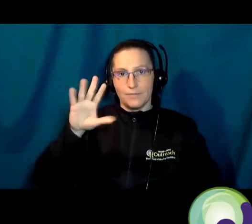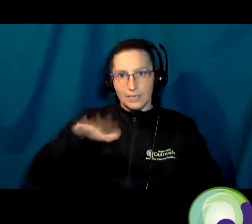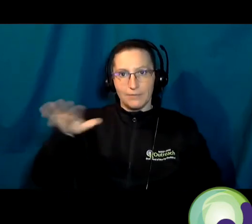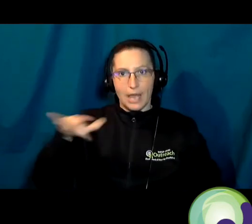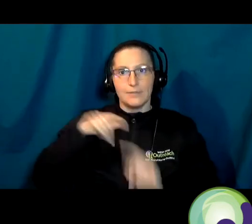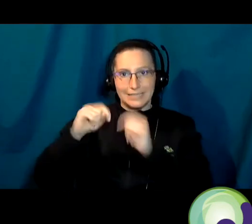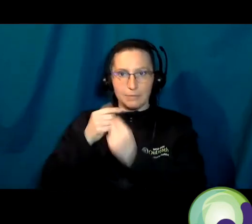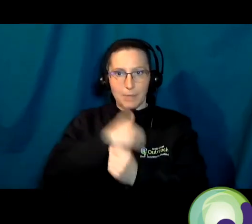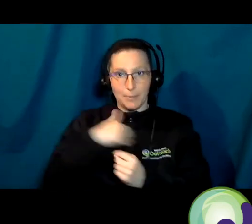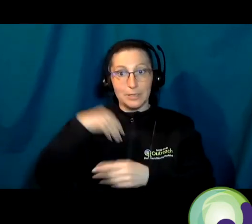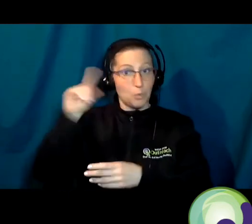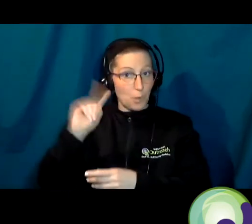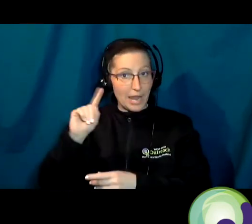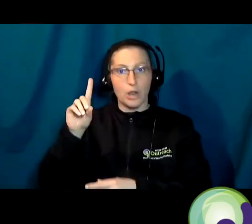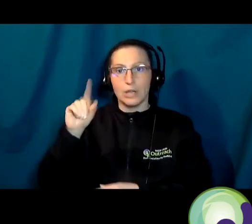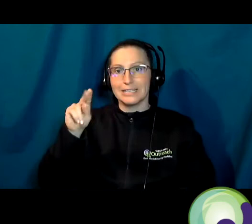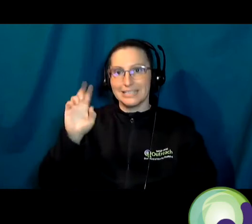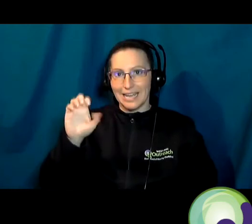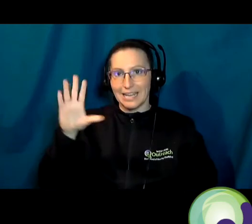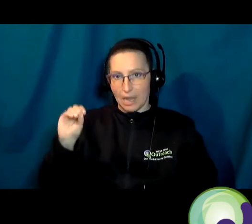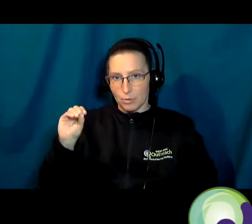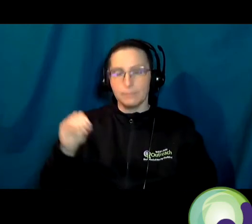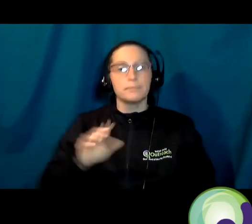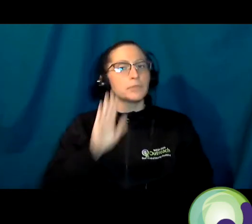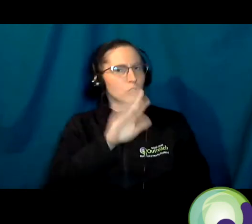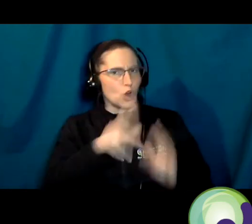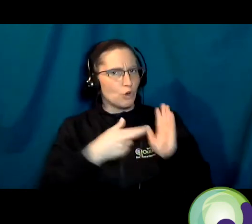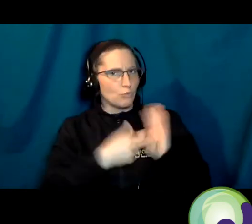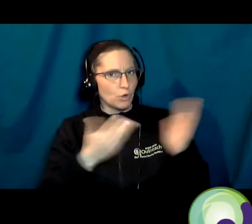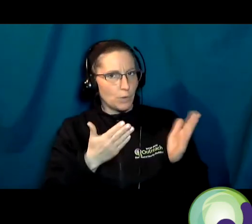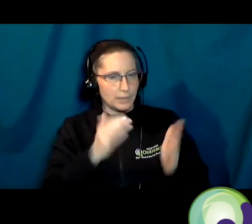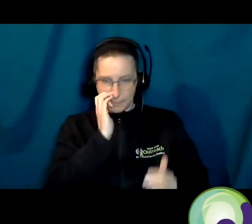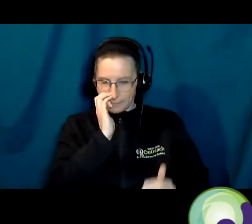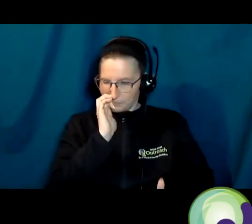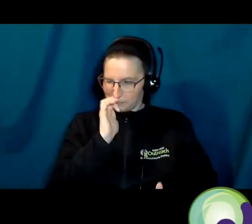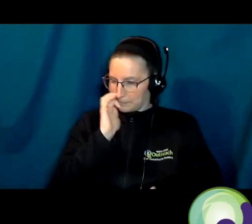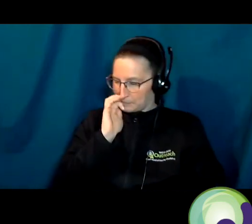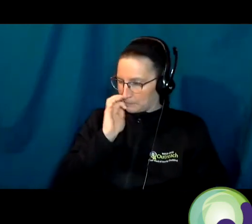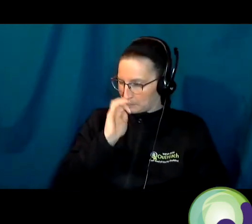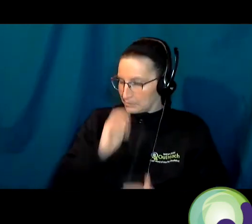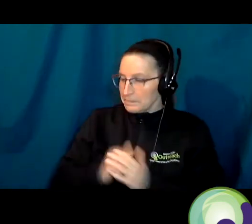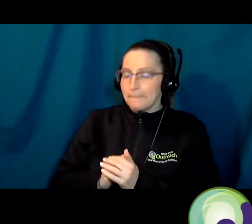Heidi: And what is your role, your position within Plastic Ingenuity? Anna Marie: So I am the